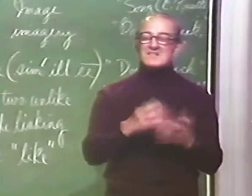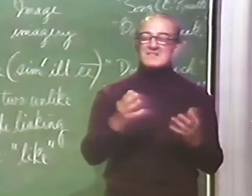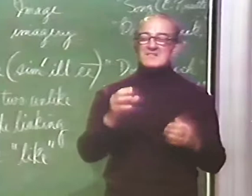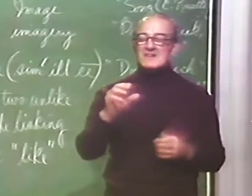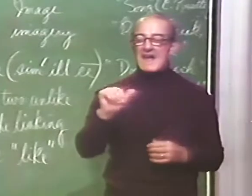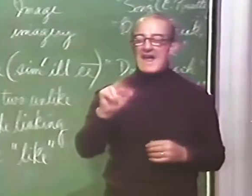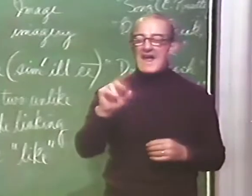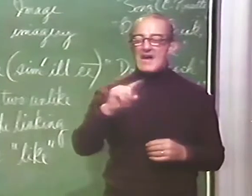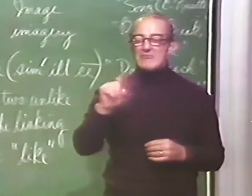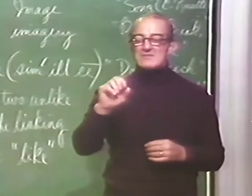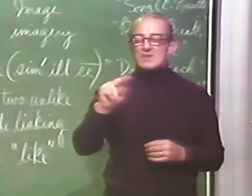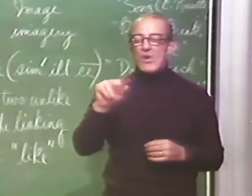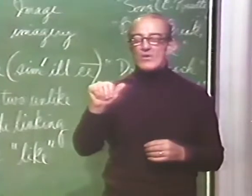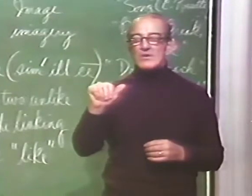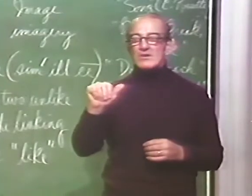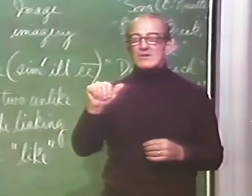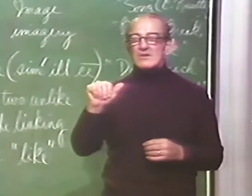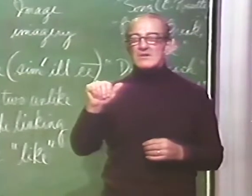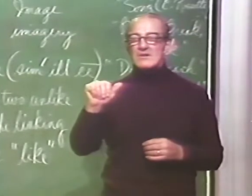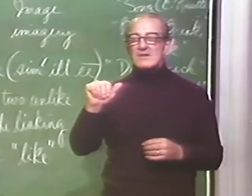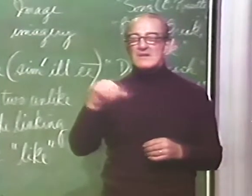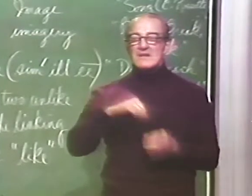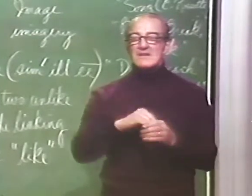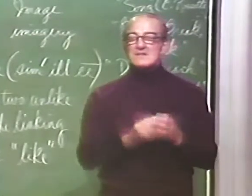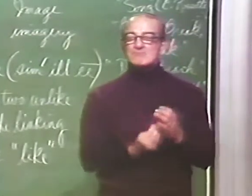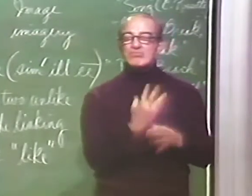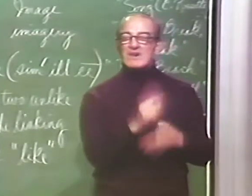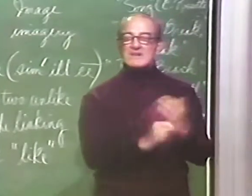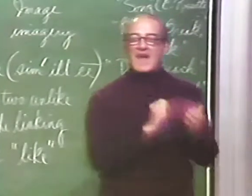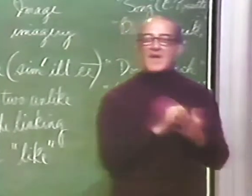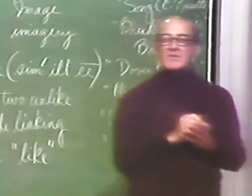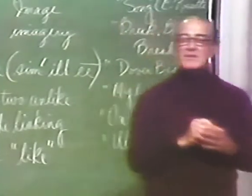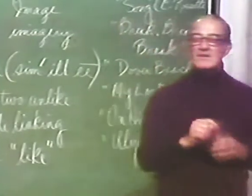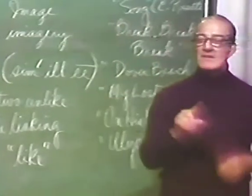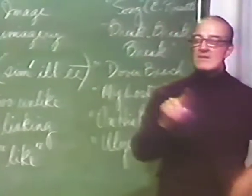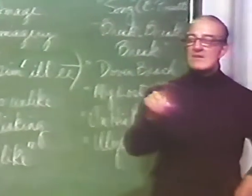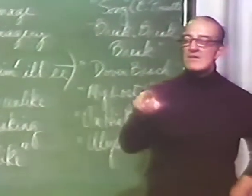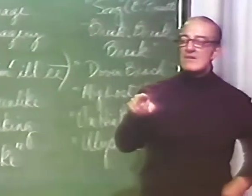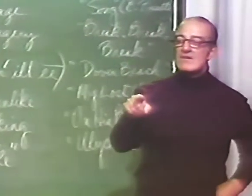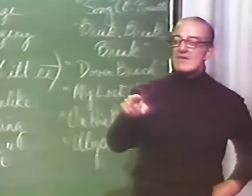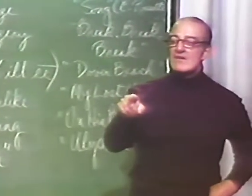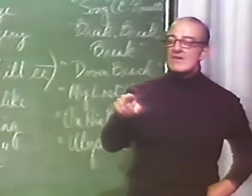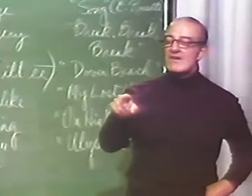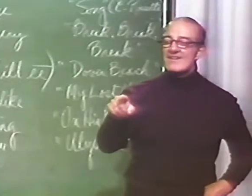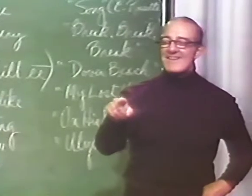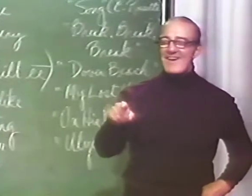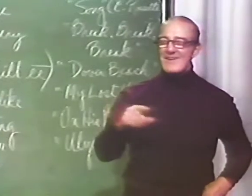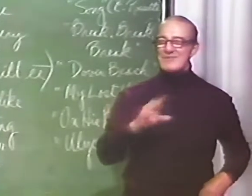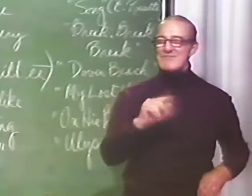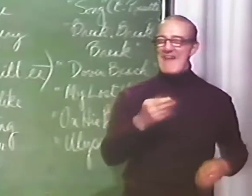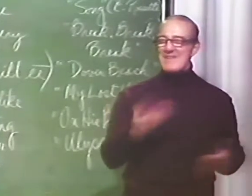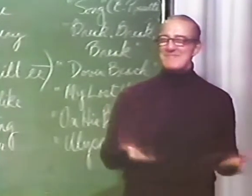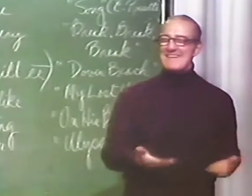YOU WANT TO BE IN ARIZONA IN THE SPRINGTIME?